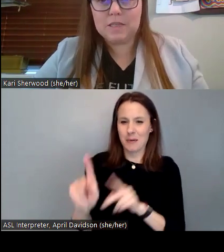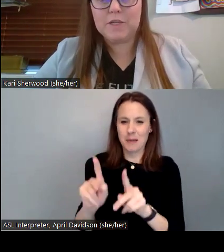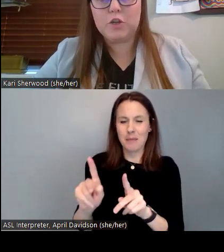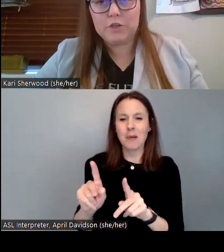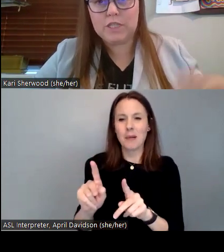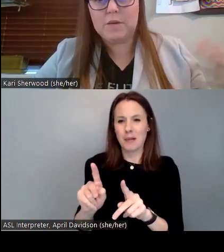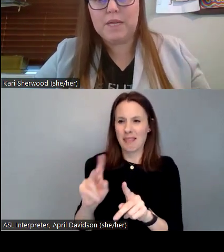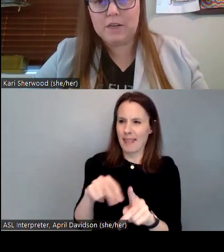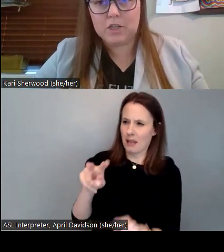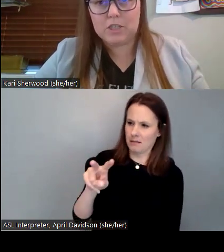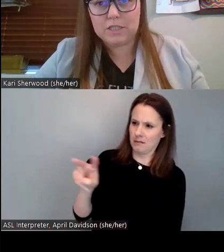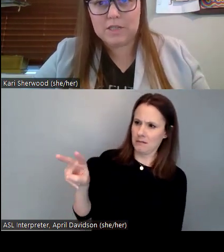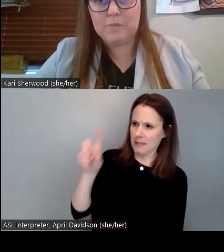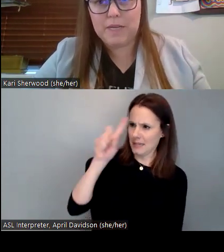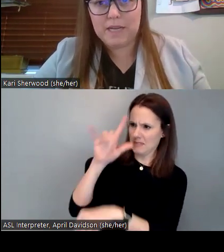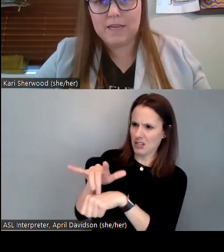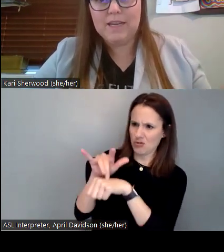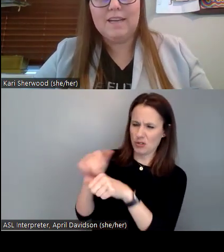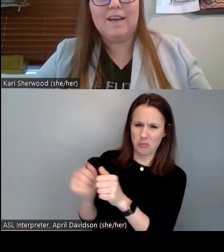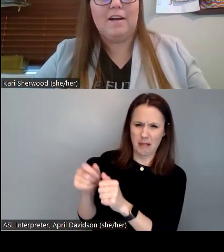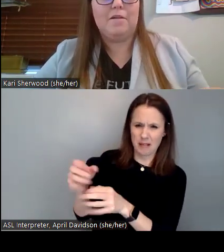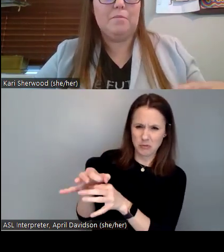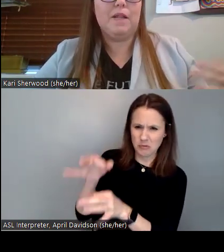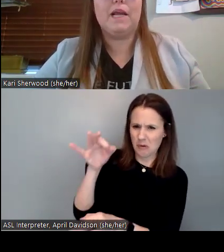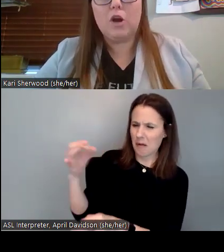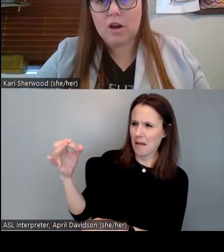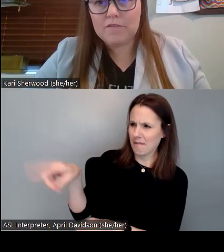the special interest appears to be like an odd